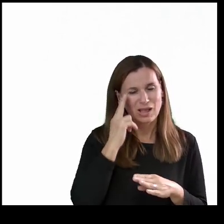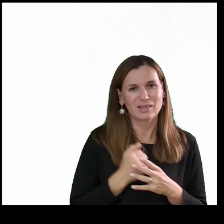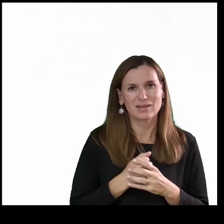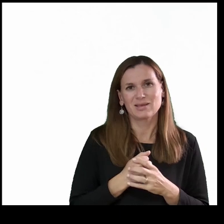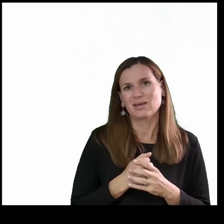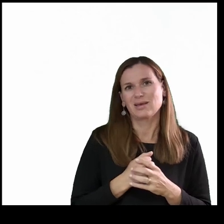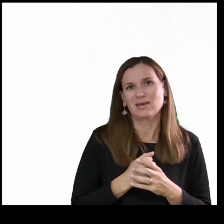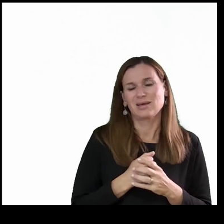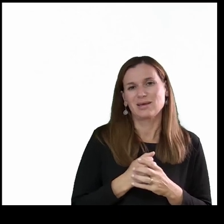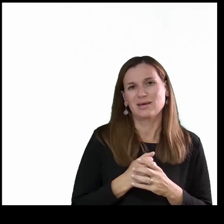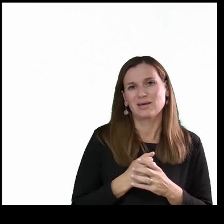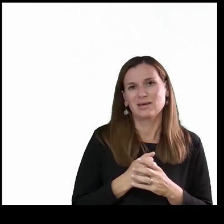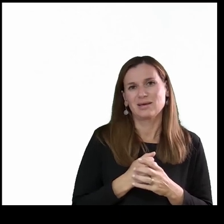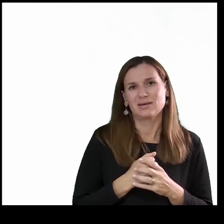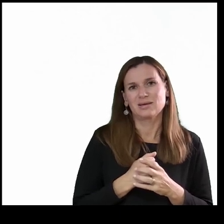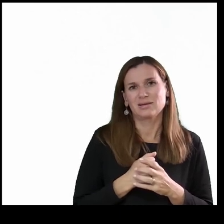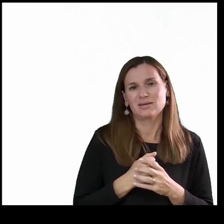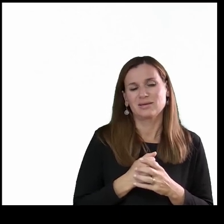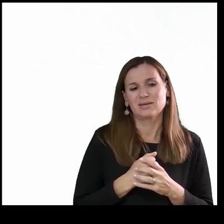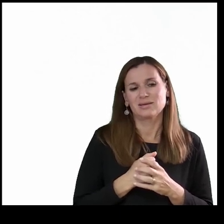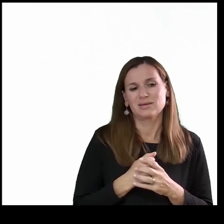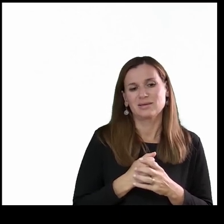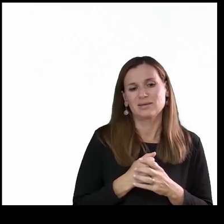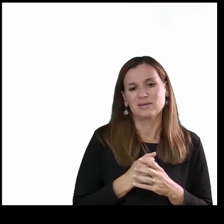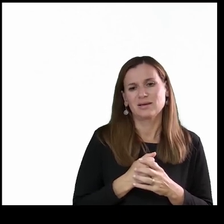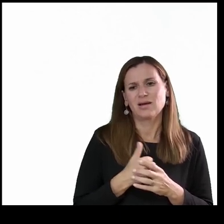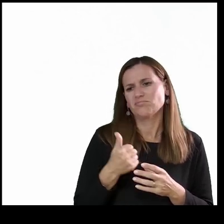Todor Momsen, who wrote the history of Rome and